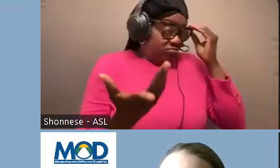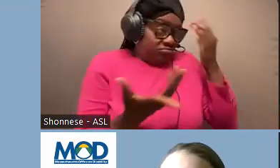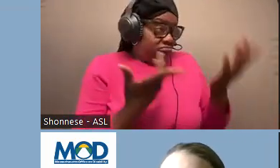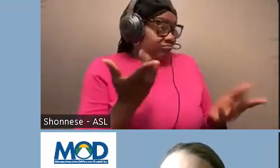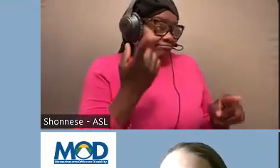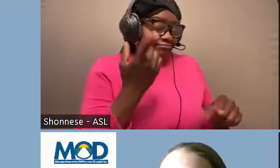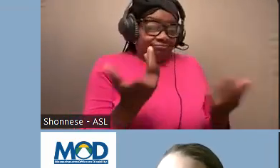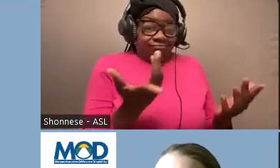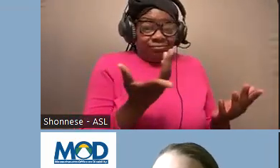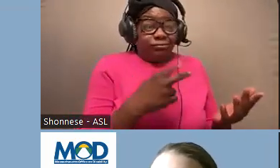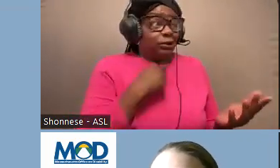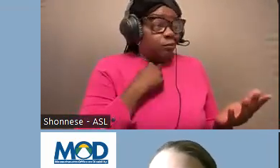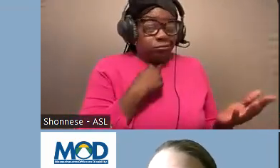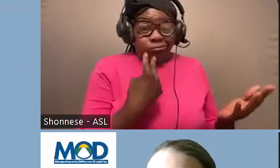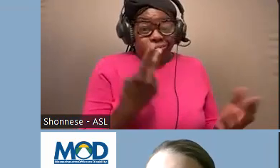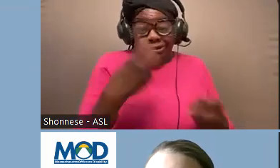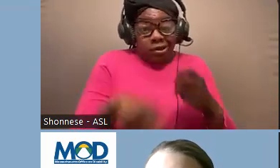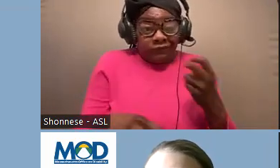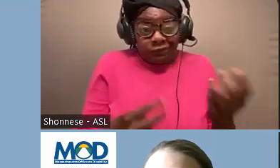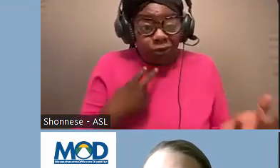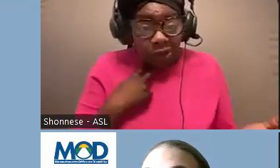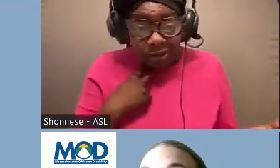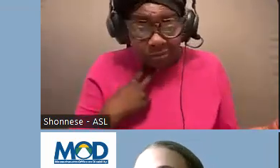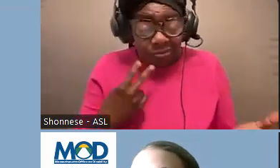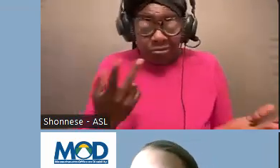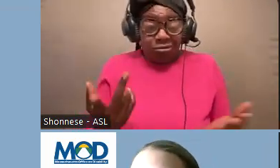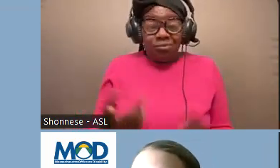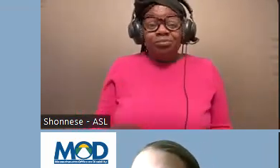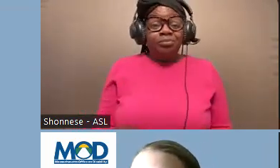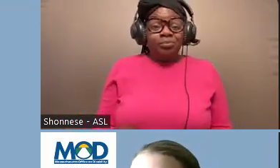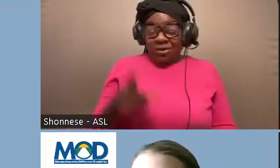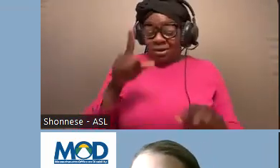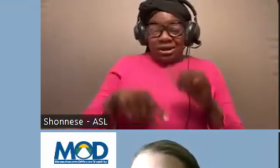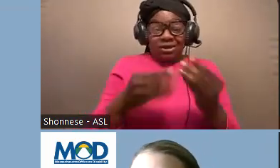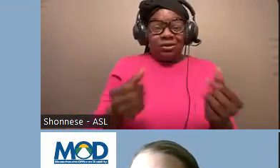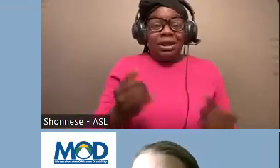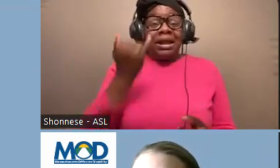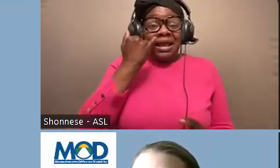probably. It's very tough. Very, very tough. Once they're on an approved FMLA leave,